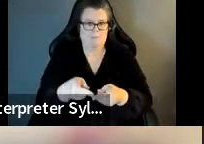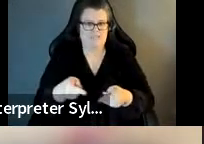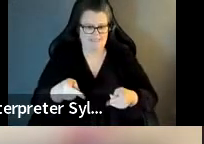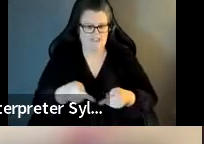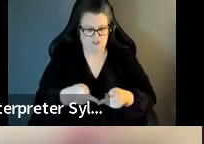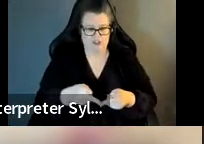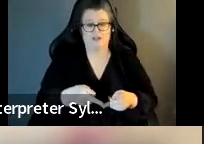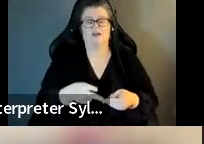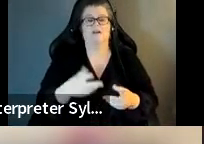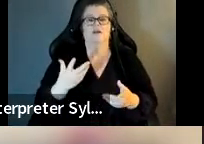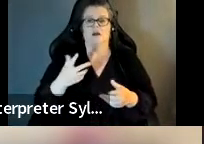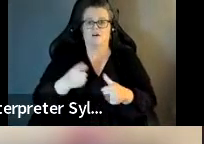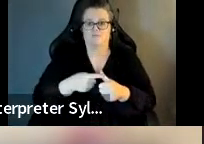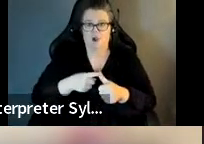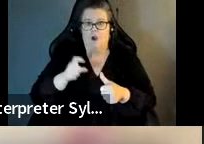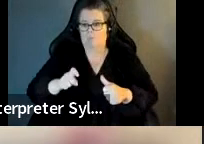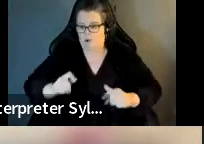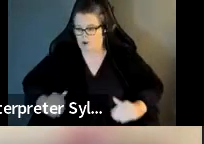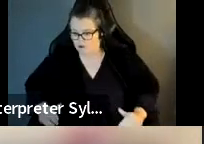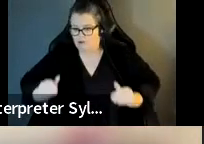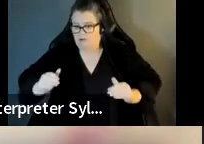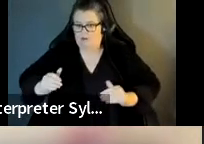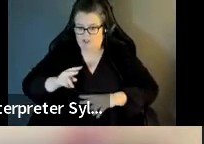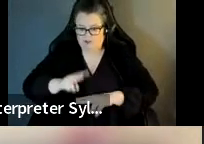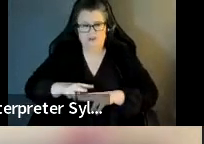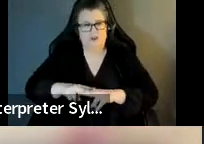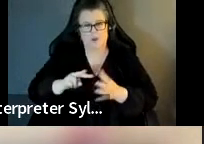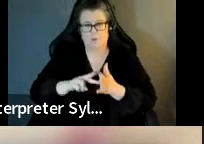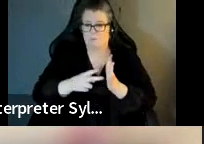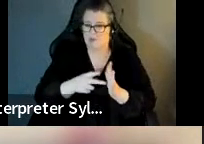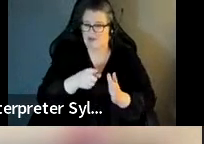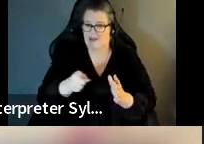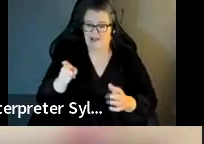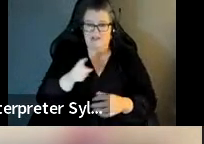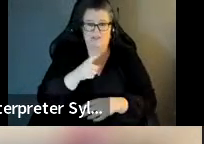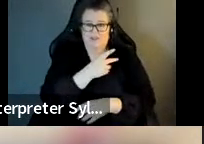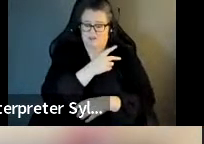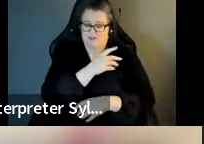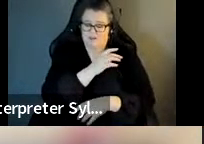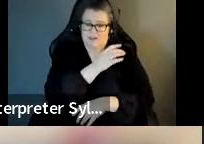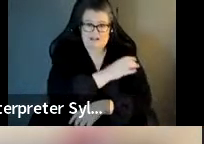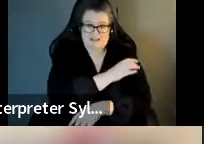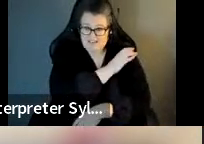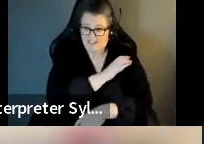This leads to confusion by the practitioner at a critical moment of treatment and a potentially